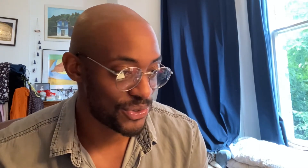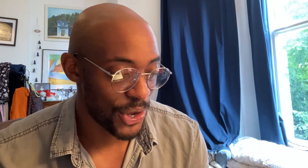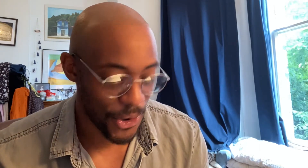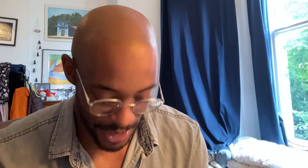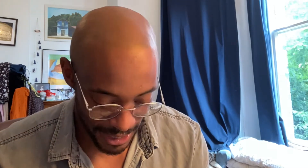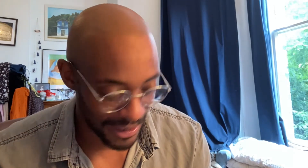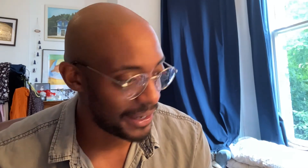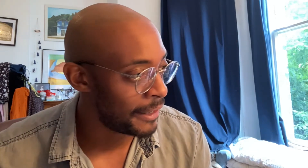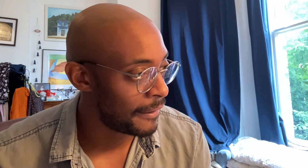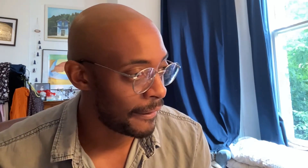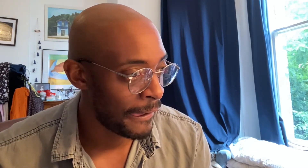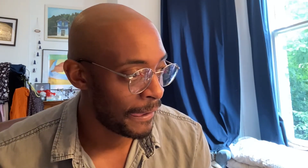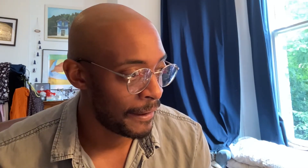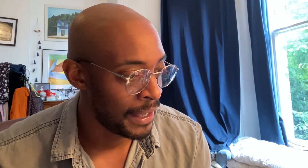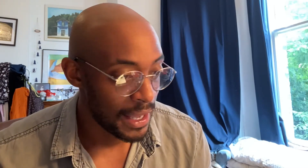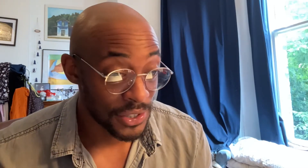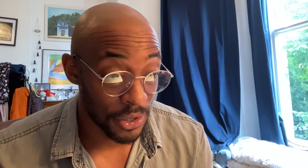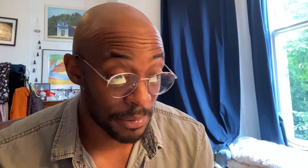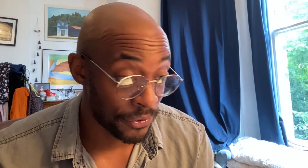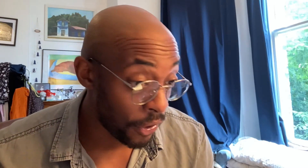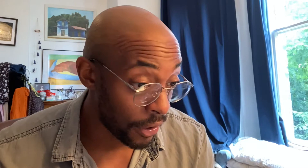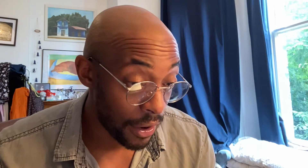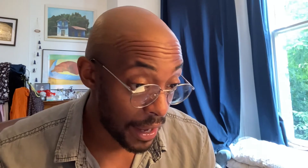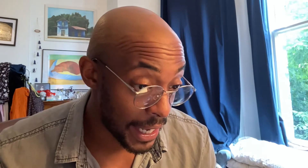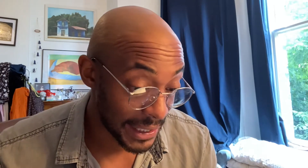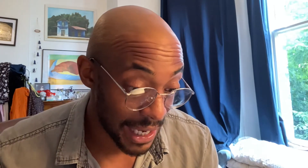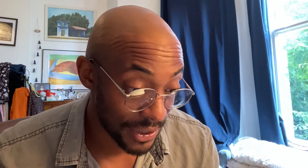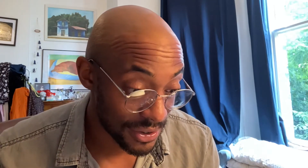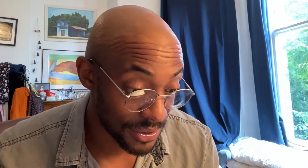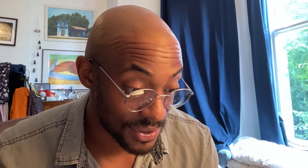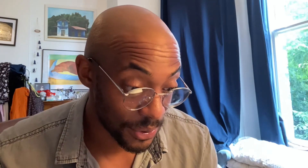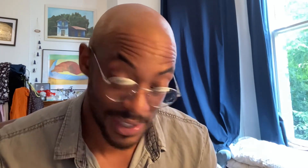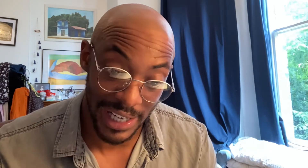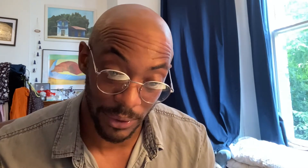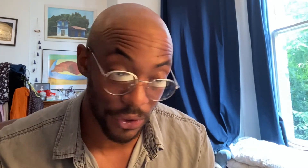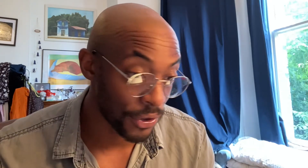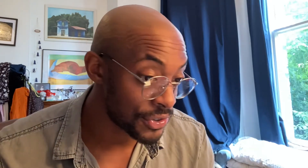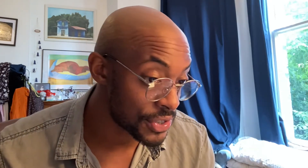So, er - so before I gave into suicidal thoughts,